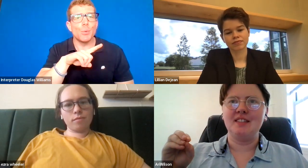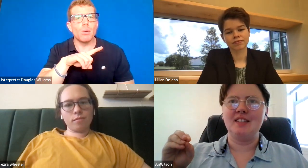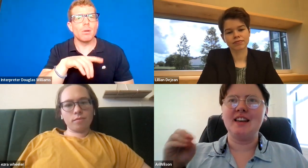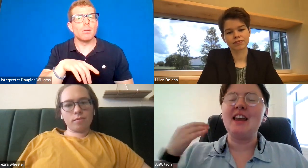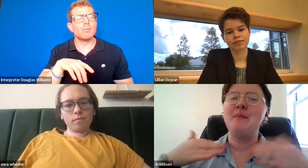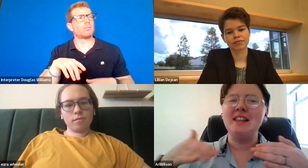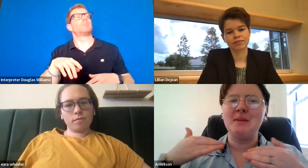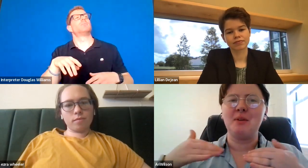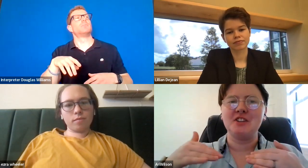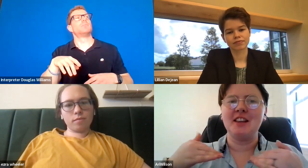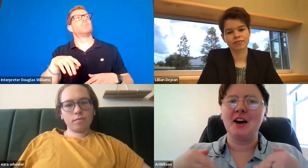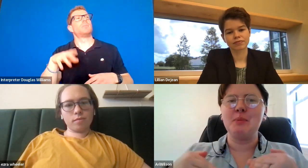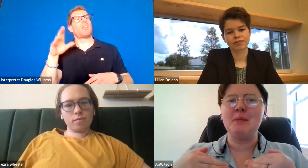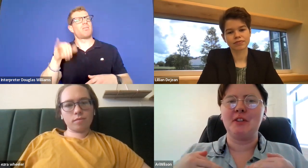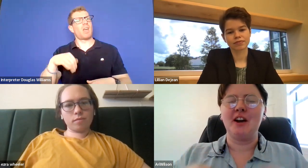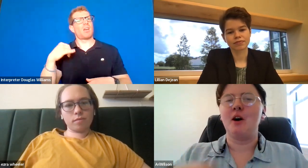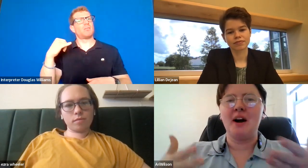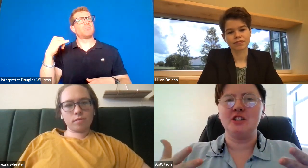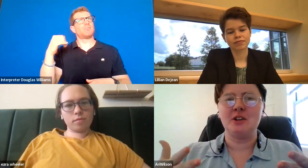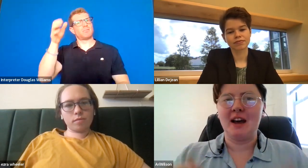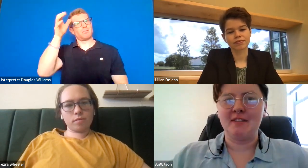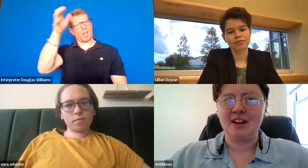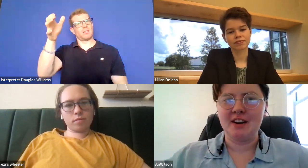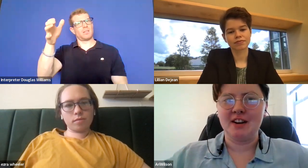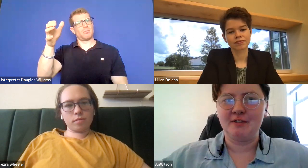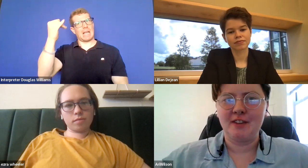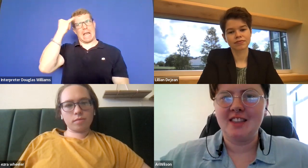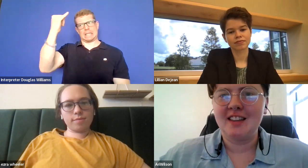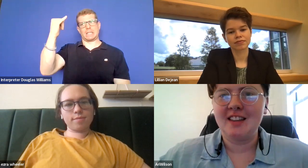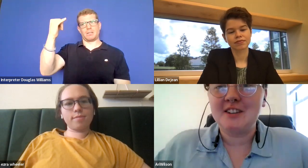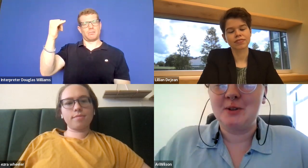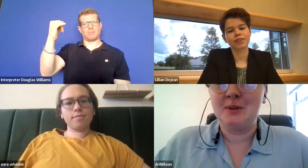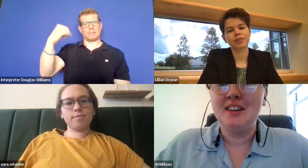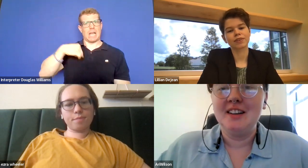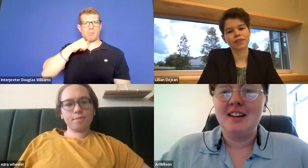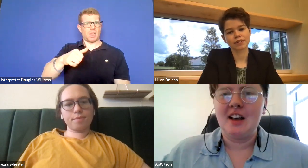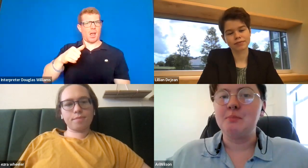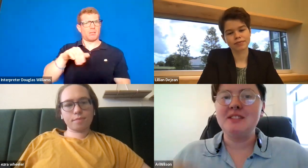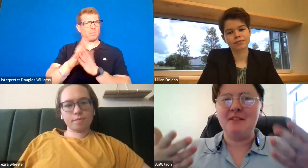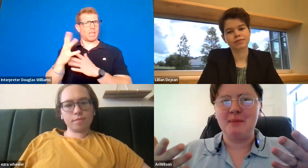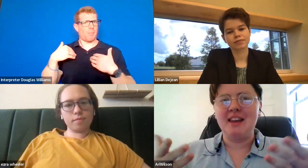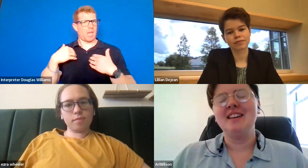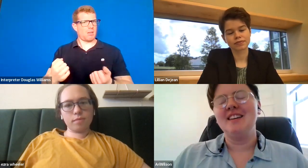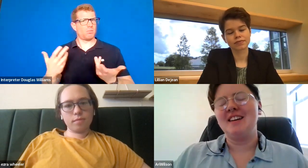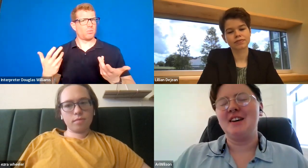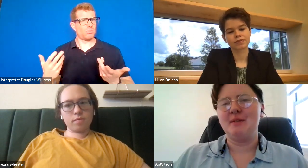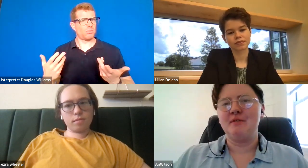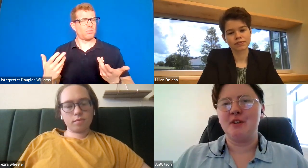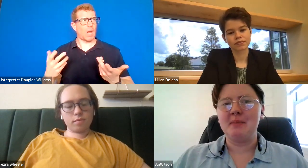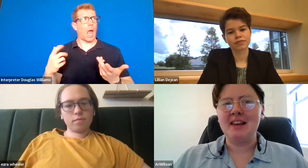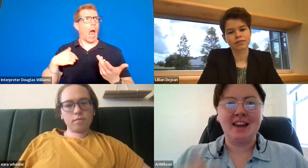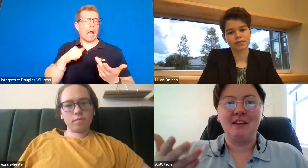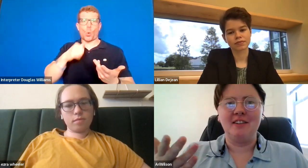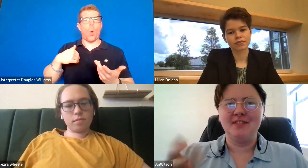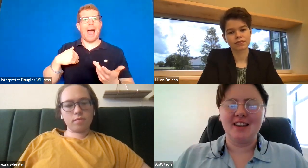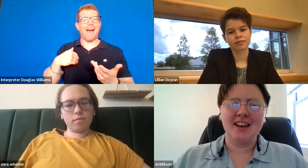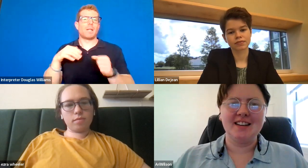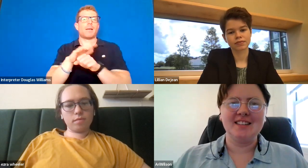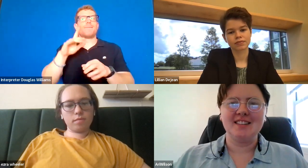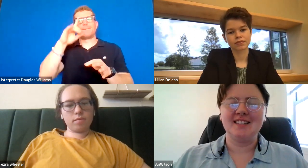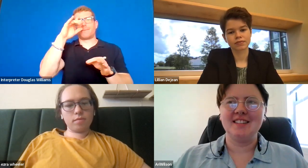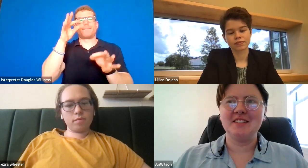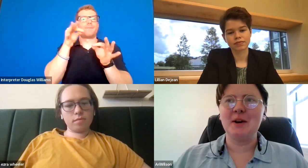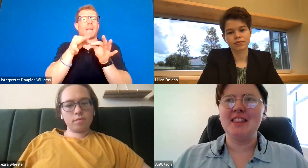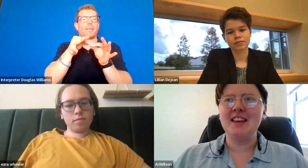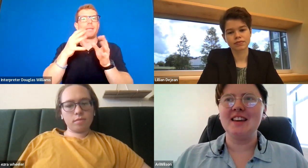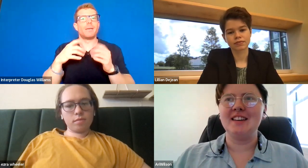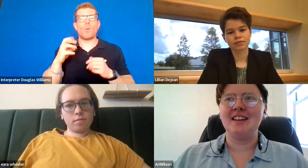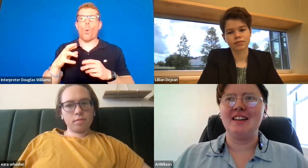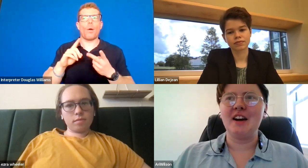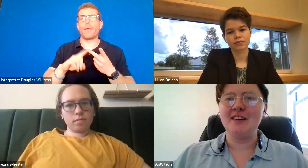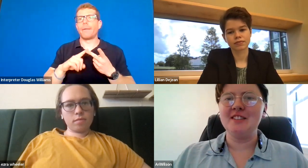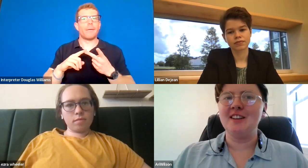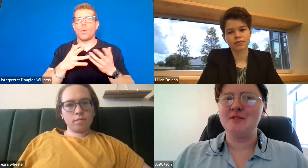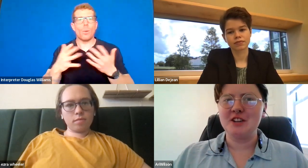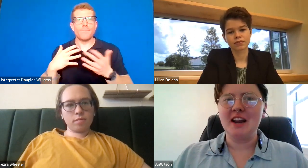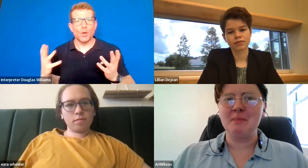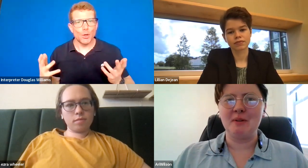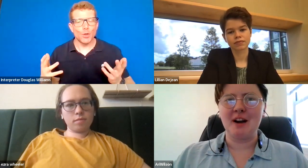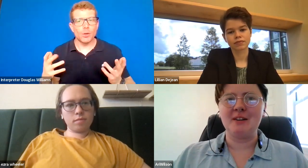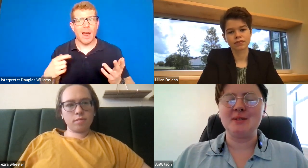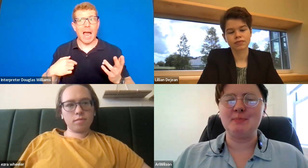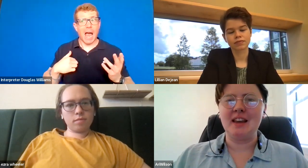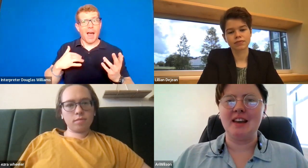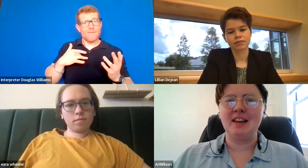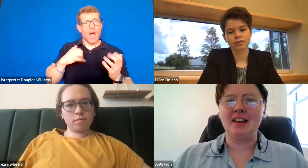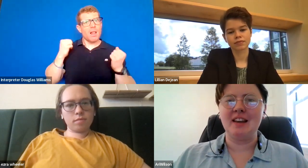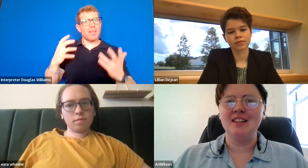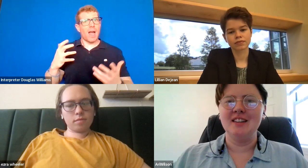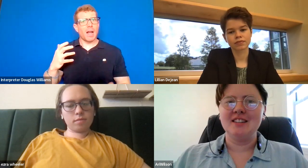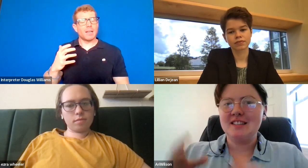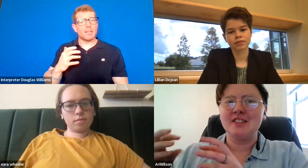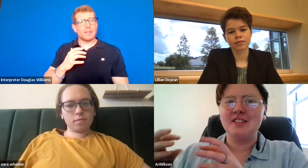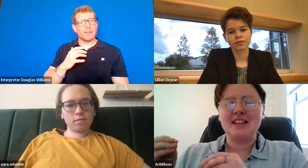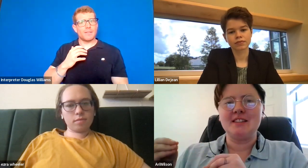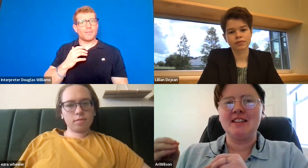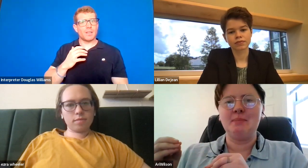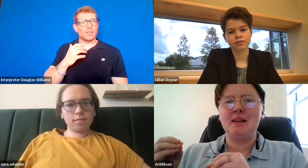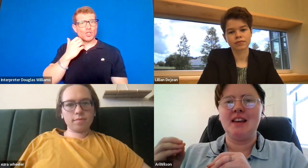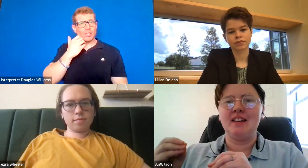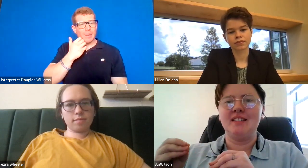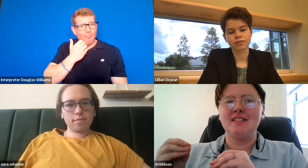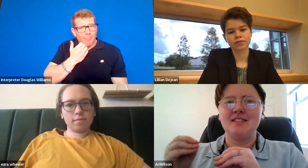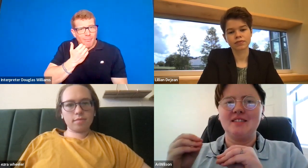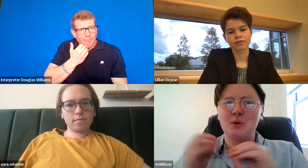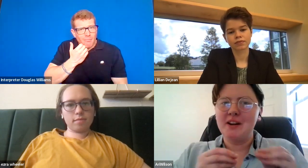Give me the impression that other people thought Oh, I just don't have enough, and that they wanted to help save me from being ill. and so I think I felt a lot of shame around being stick just the same as I did being